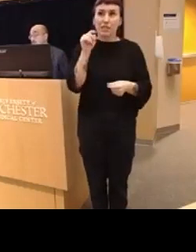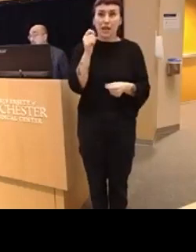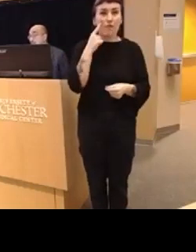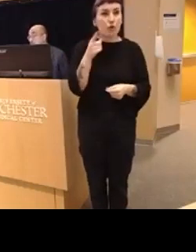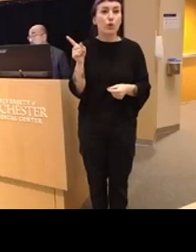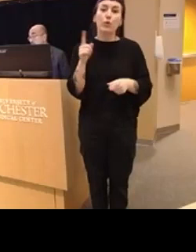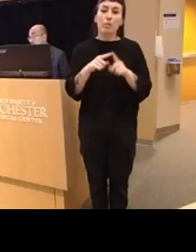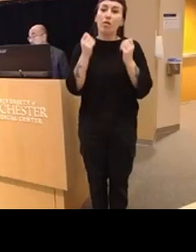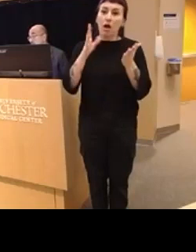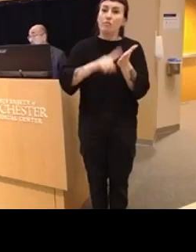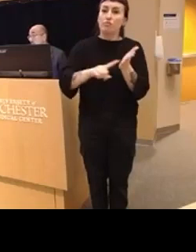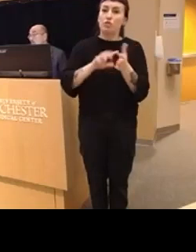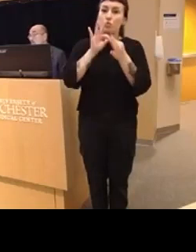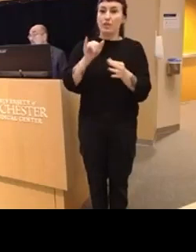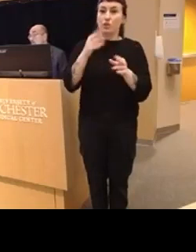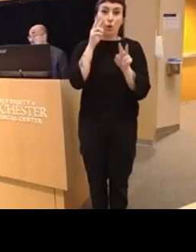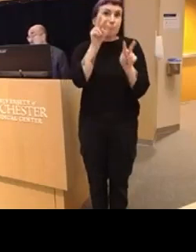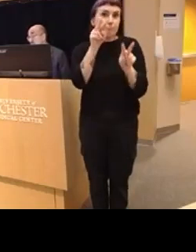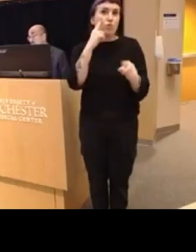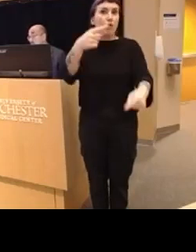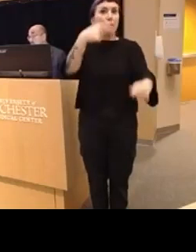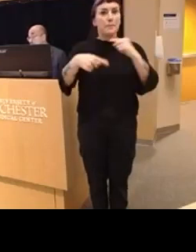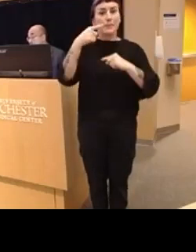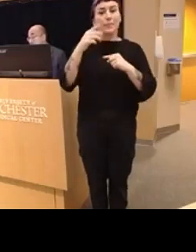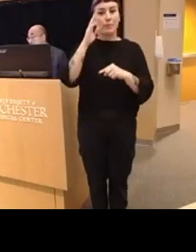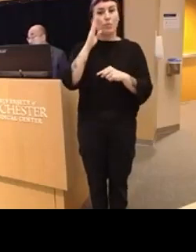a lot of research on that so just keep your eyes peeled because they'll be abstracts coming out